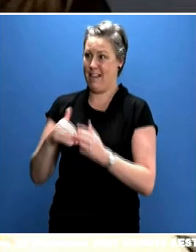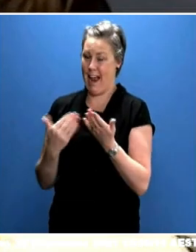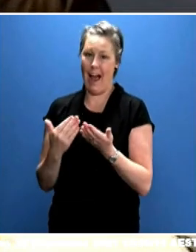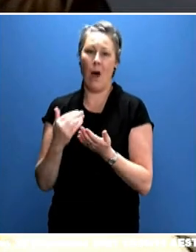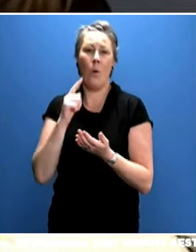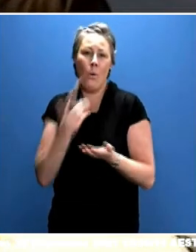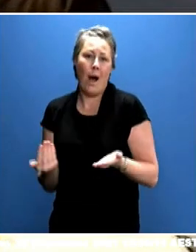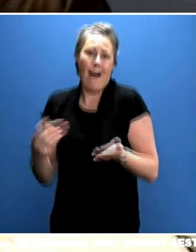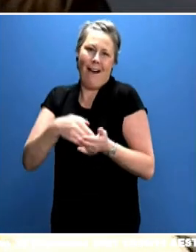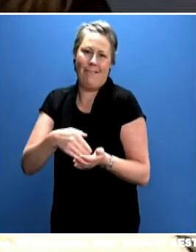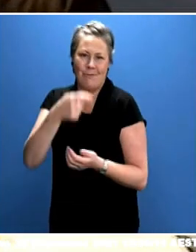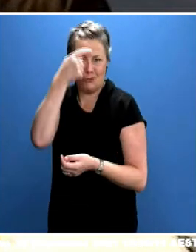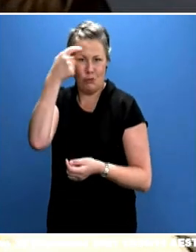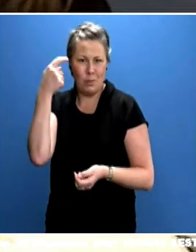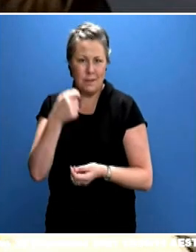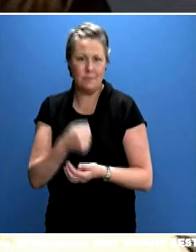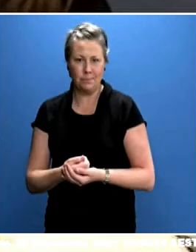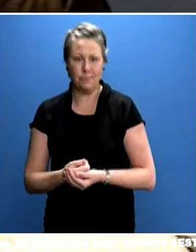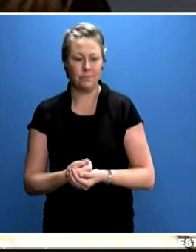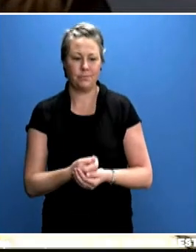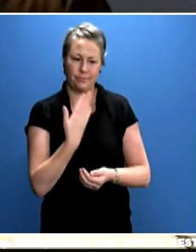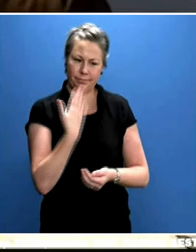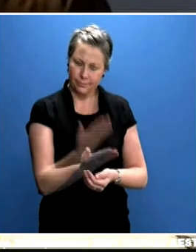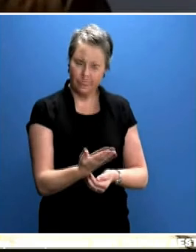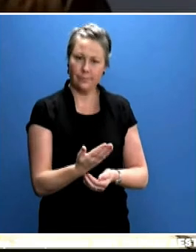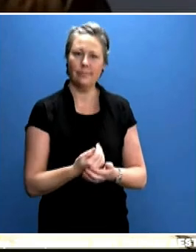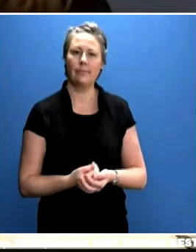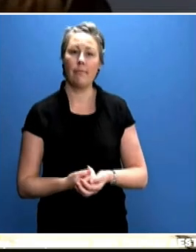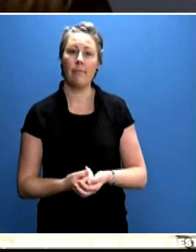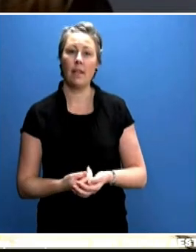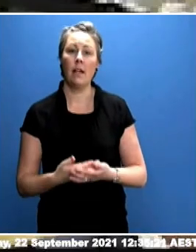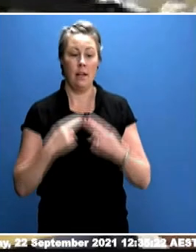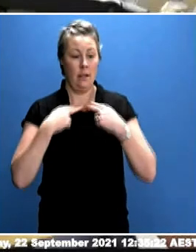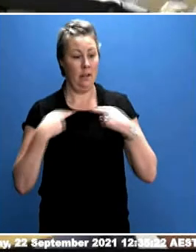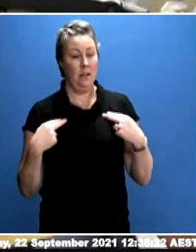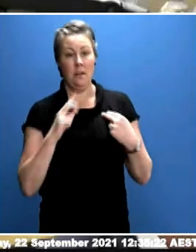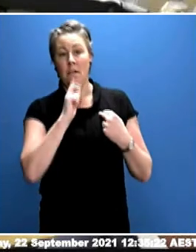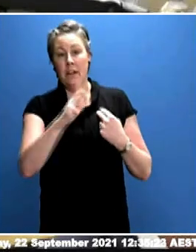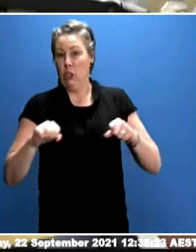Yes, thank you, Ms Greenoff, for that evidence. Chair, those are the questions that I have.